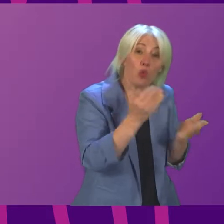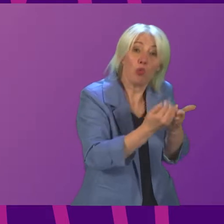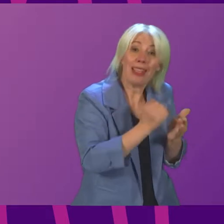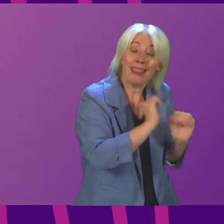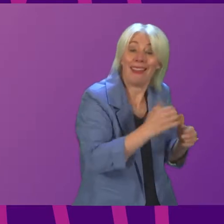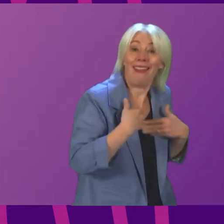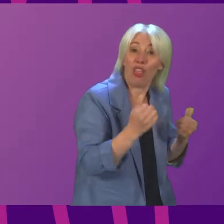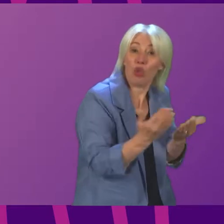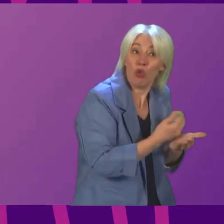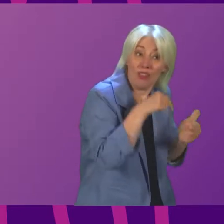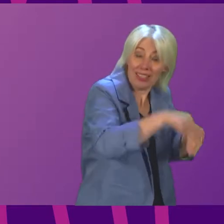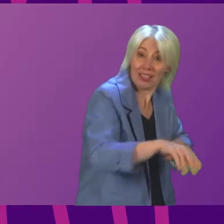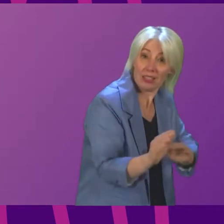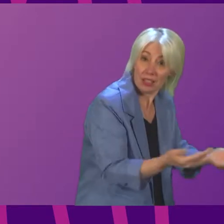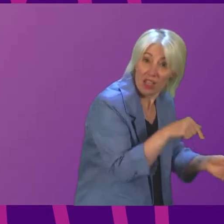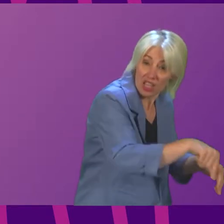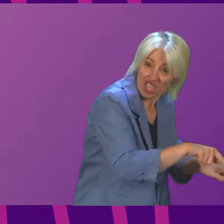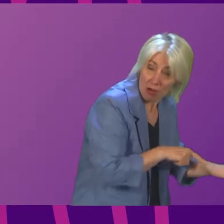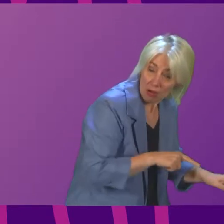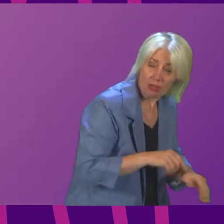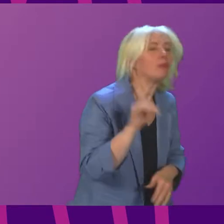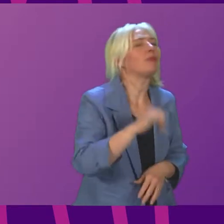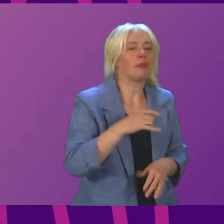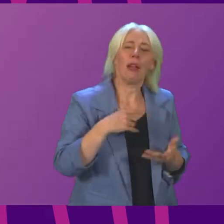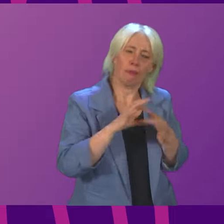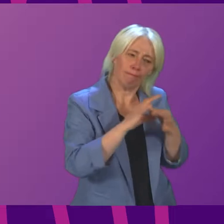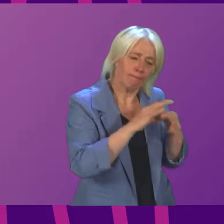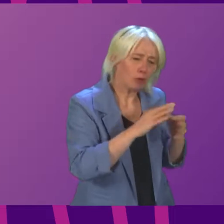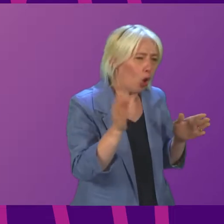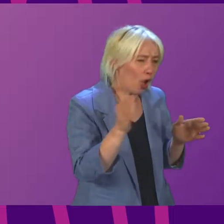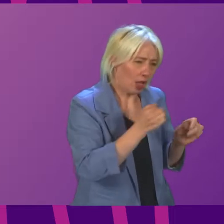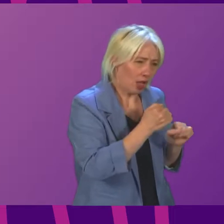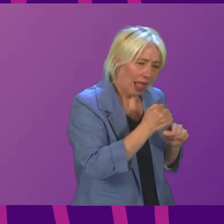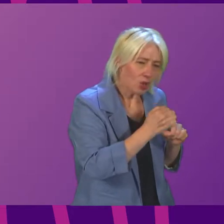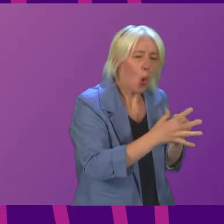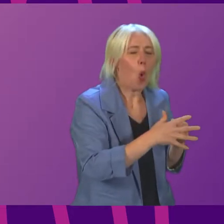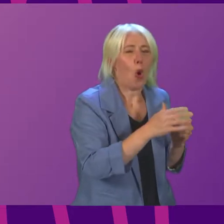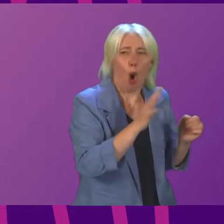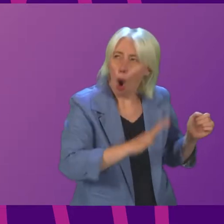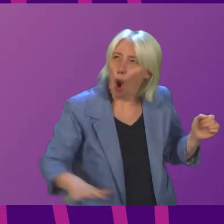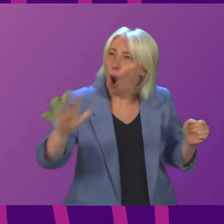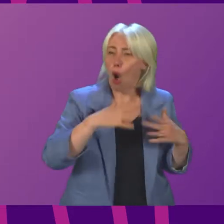I am certainly confident that we will work with NHS Greater Glasgow and Clyde and with all health boards across the country to do what we can to protect their services.